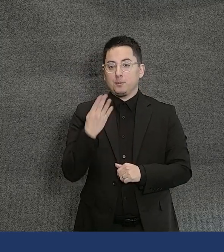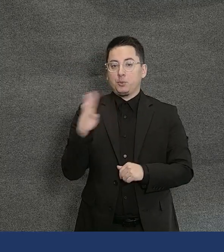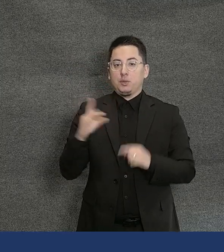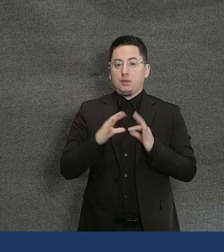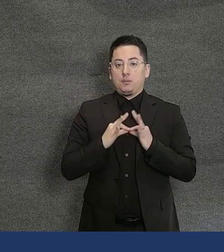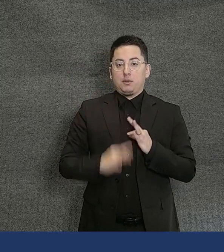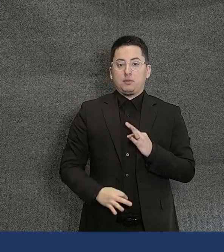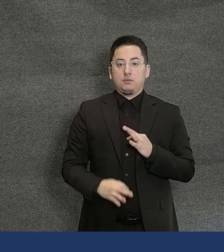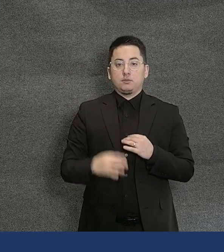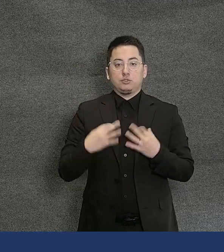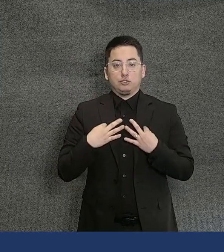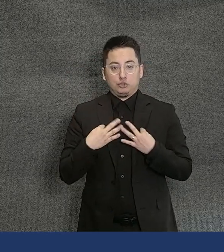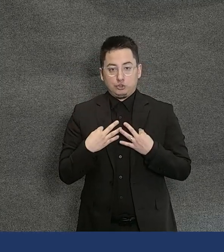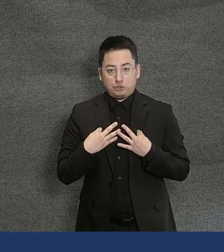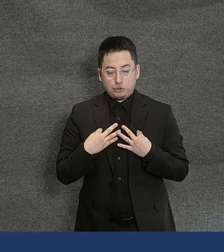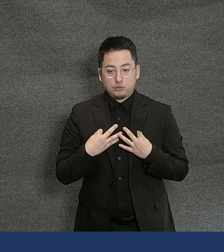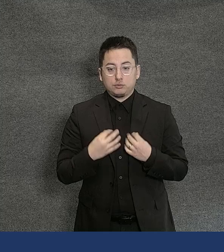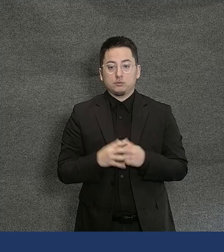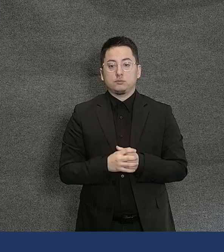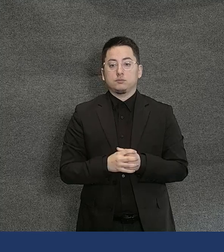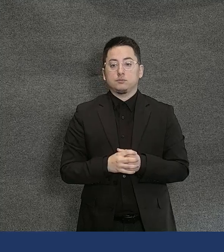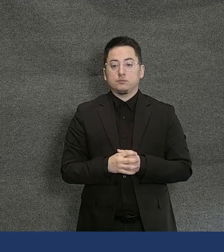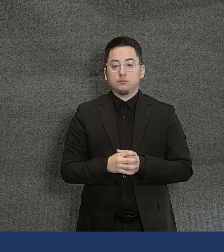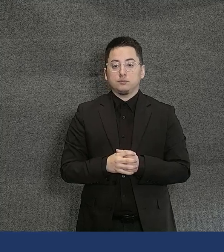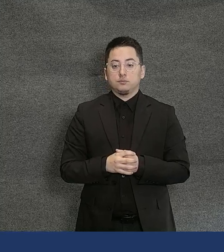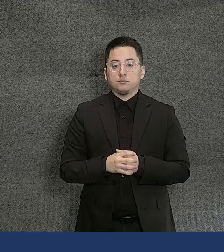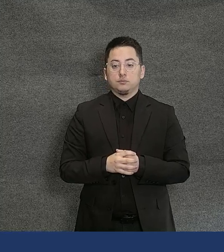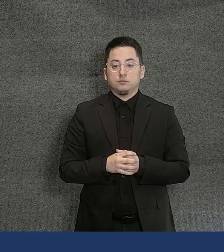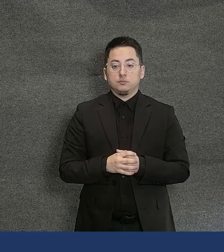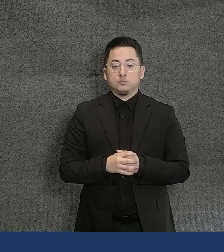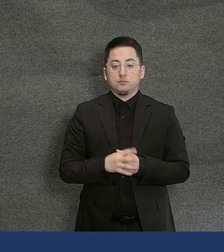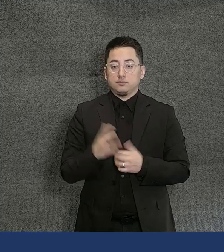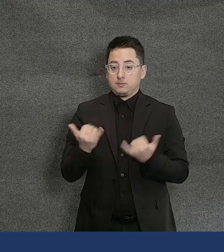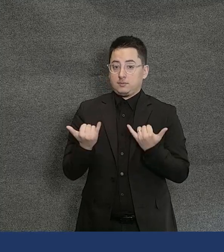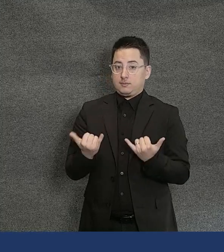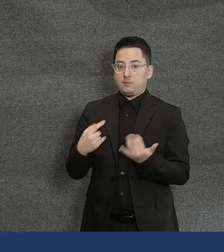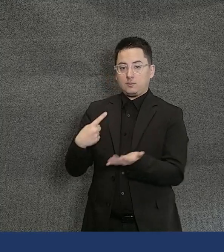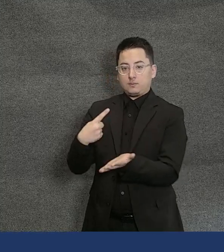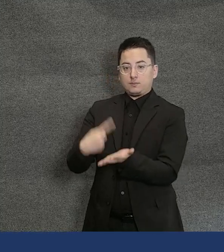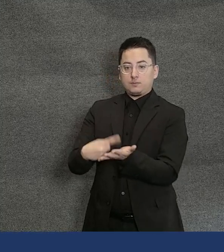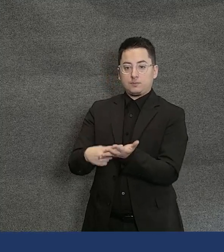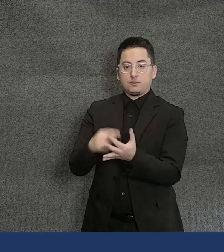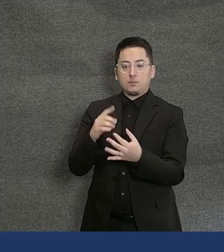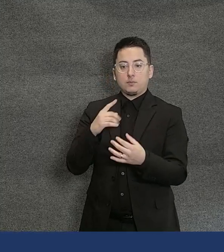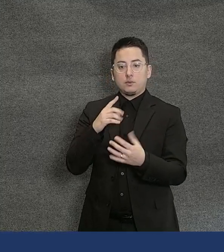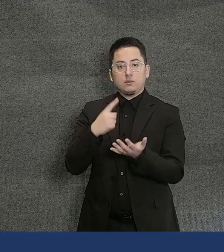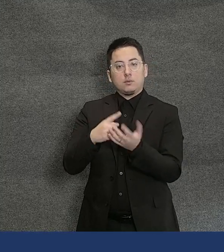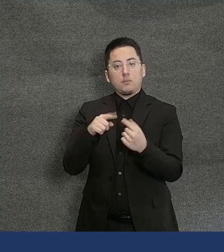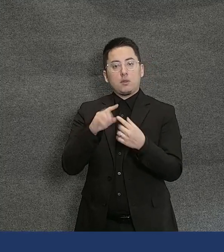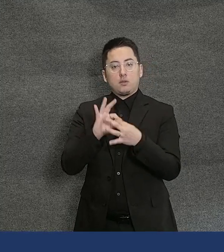and we are having a conversation on accessible, on-demand transportation.